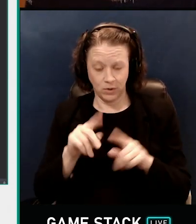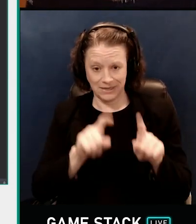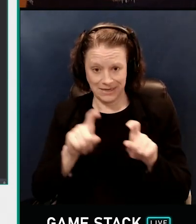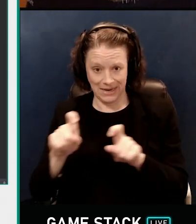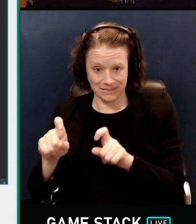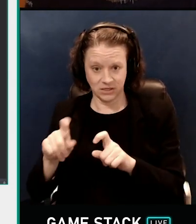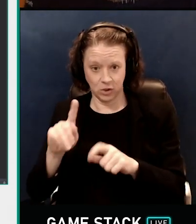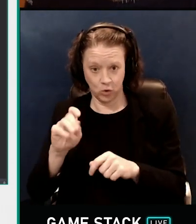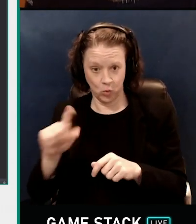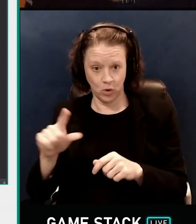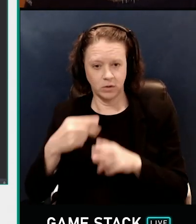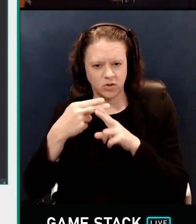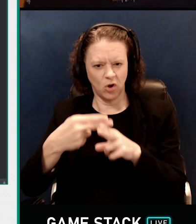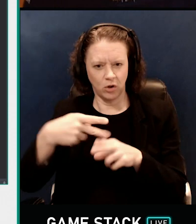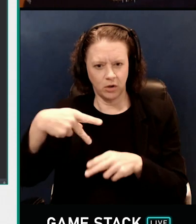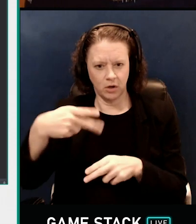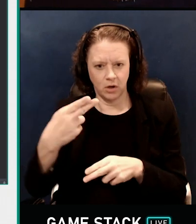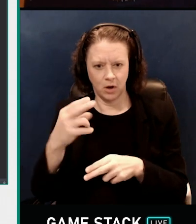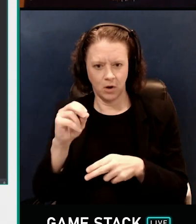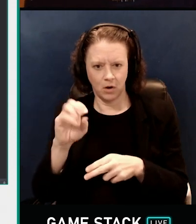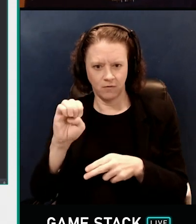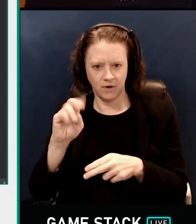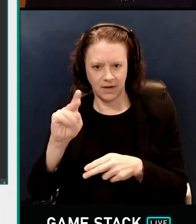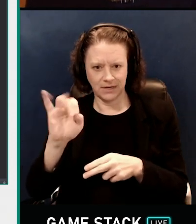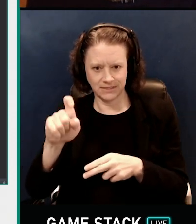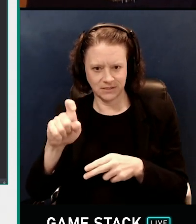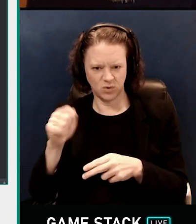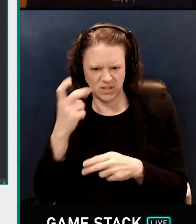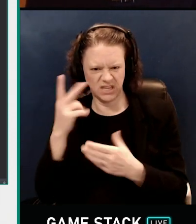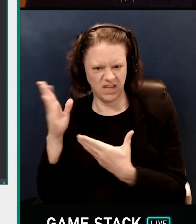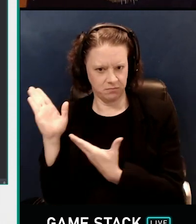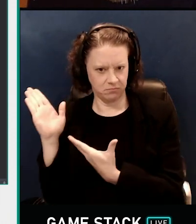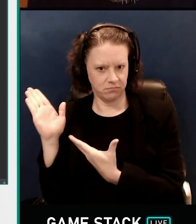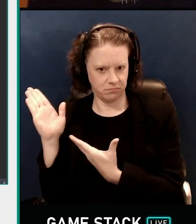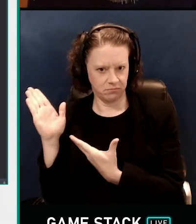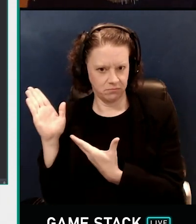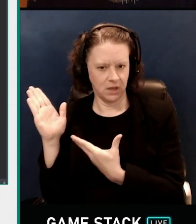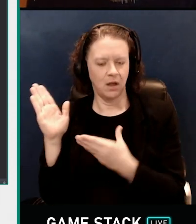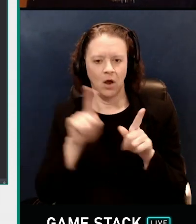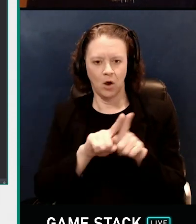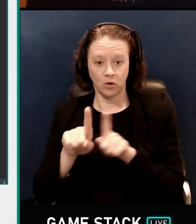the screen called Phoenix. And then after we had something we were very happy with,